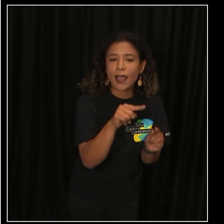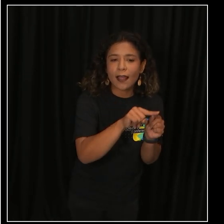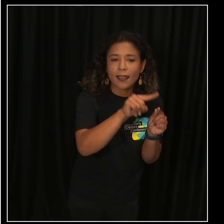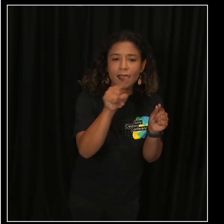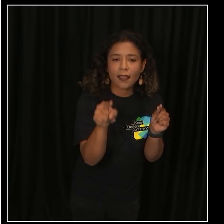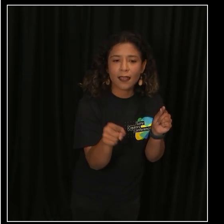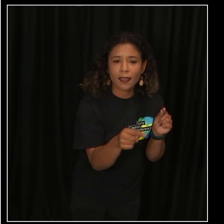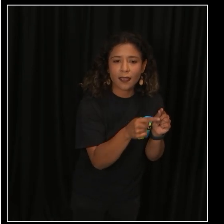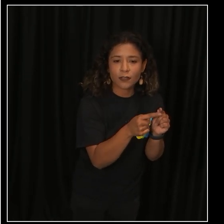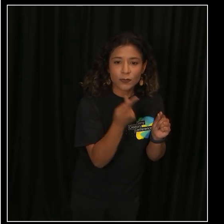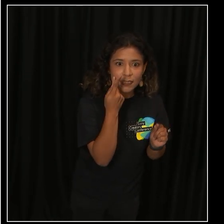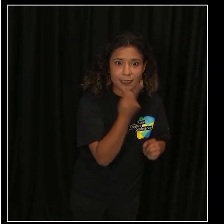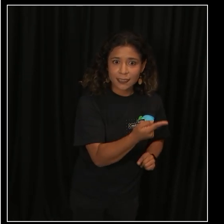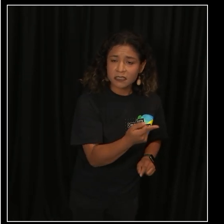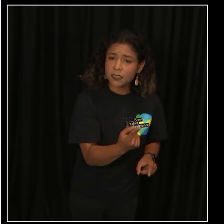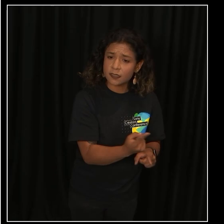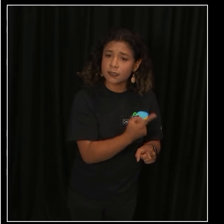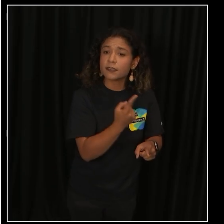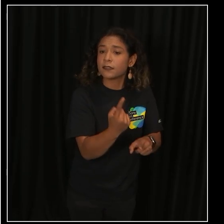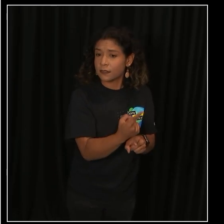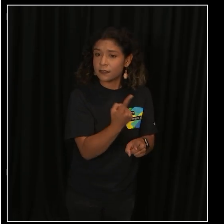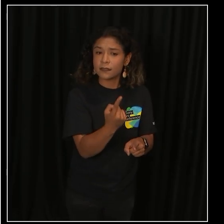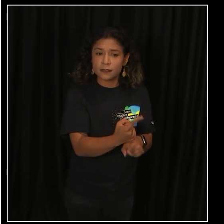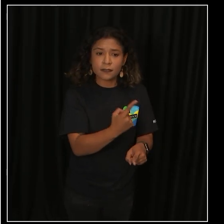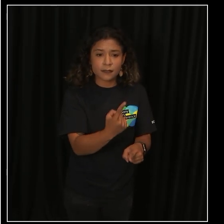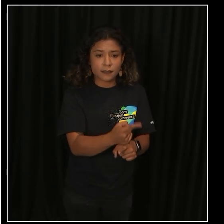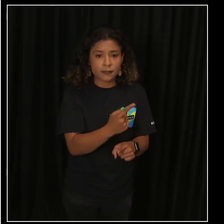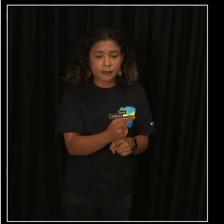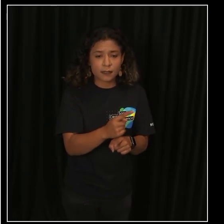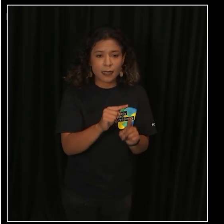As you can see, the accuracy of the approximation is not the good